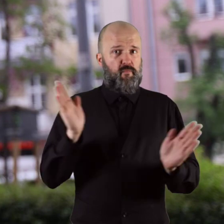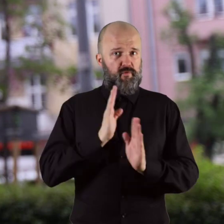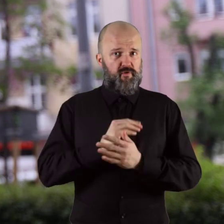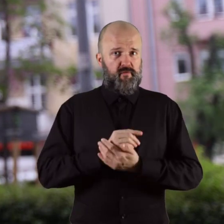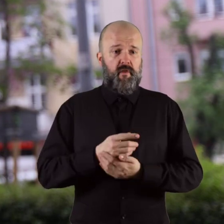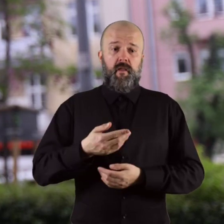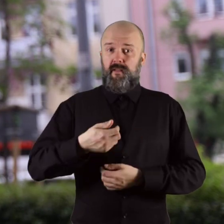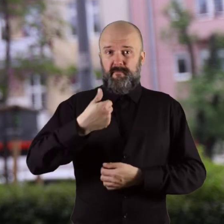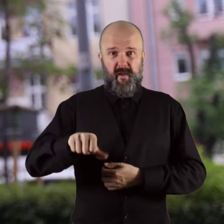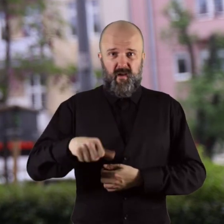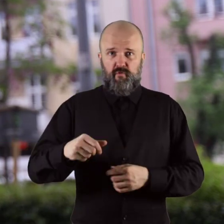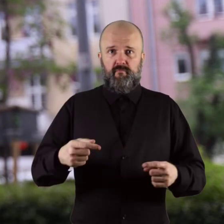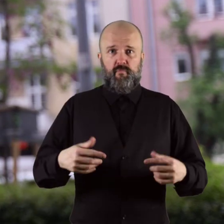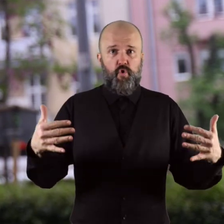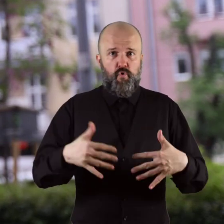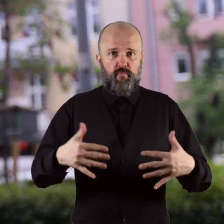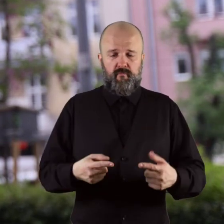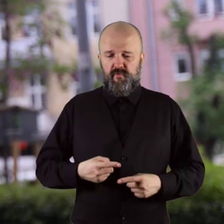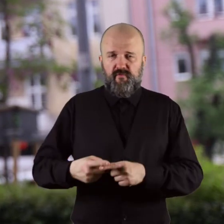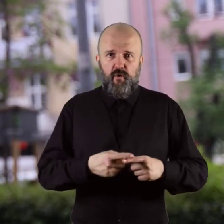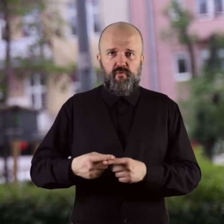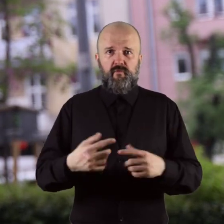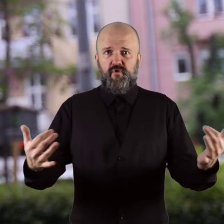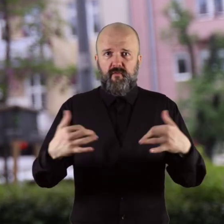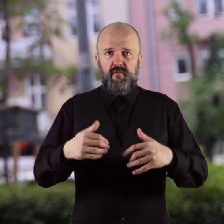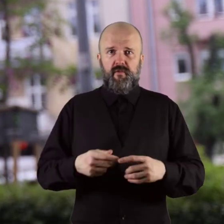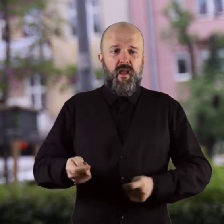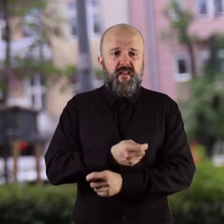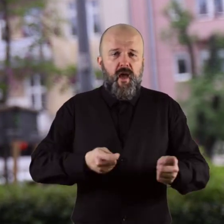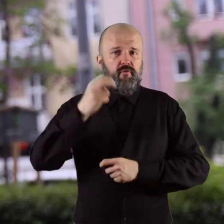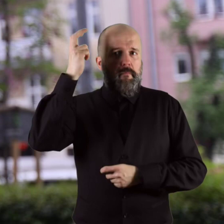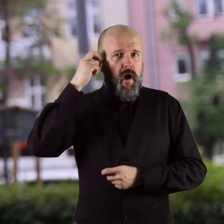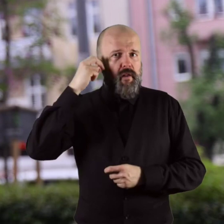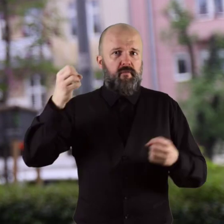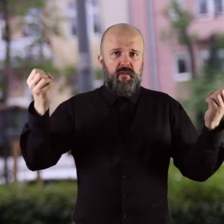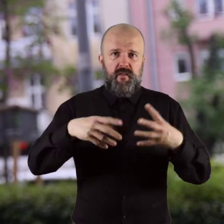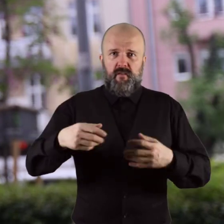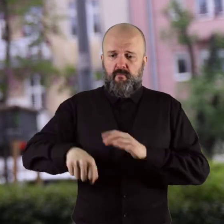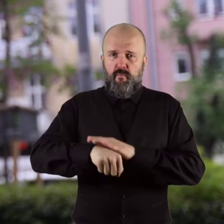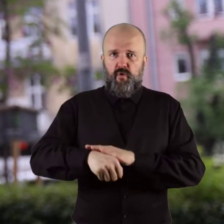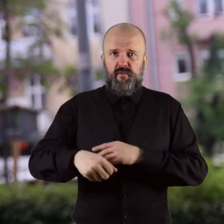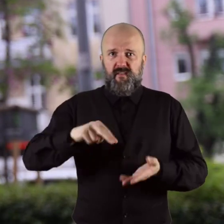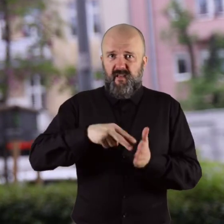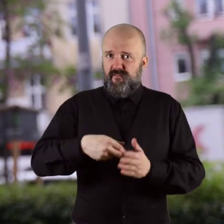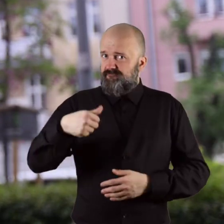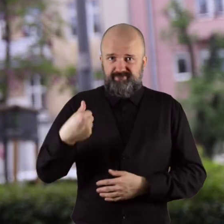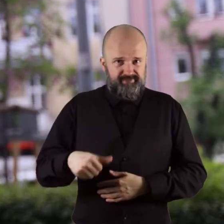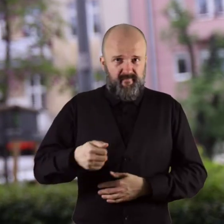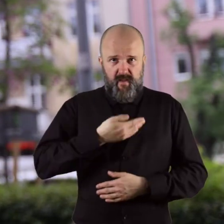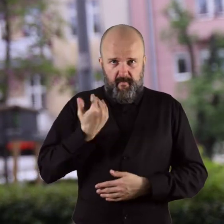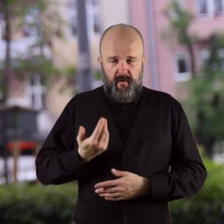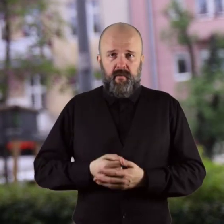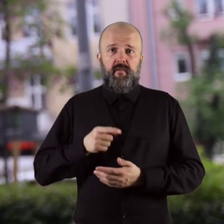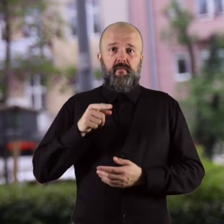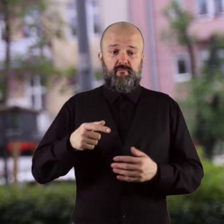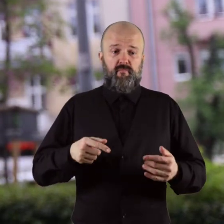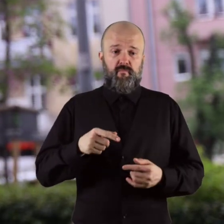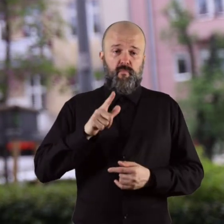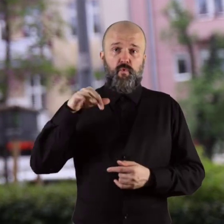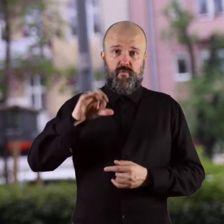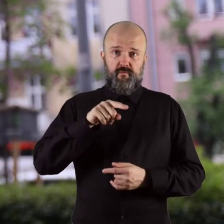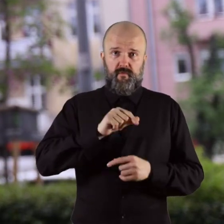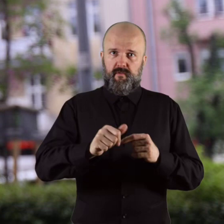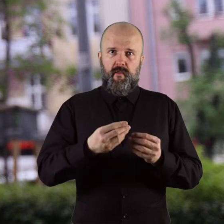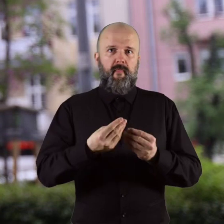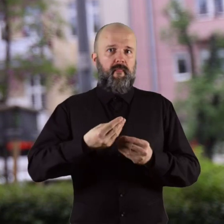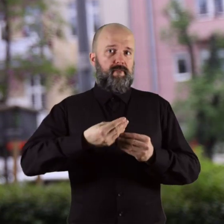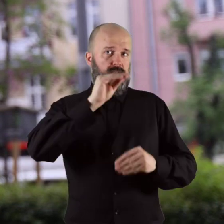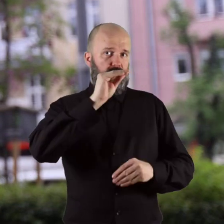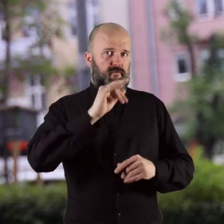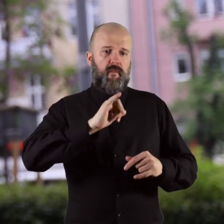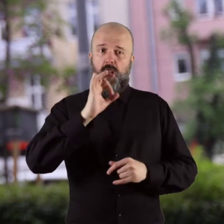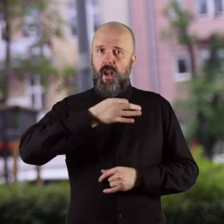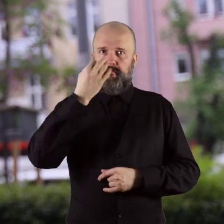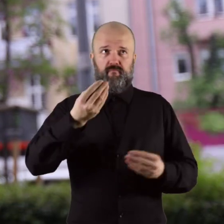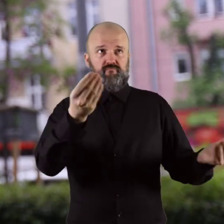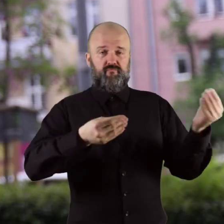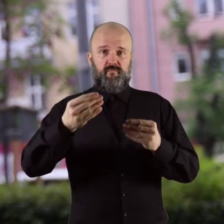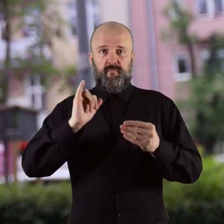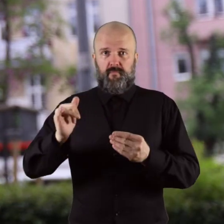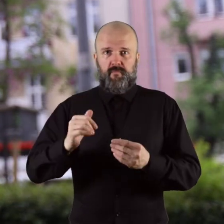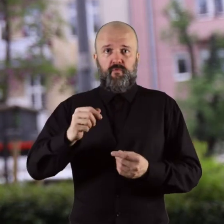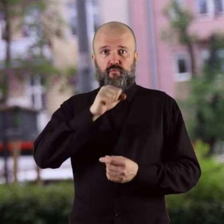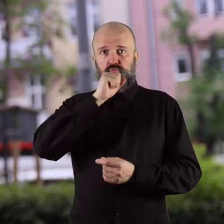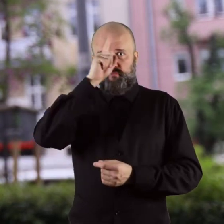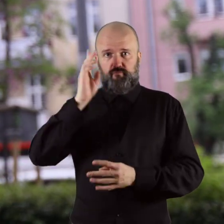unions, associations, stock exchanges, parks, cinemas, playgrounds, dances and the like. L'Ours is the largest and most beautifully decorated and the most popular cafe.